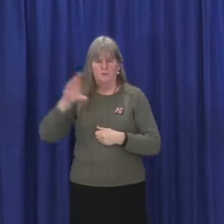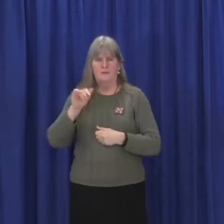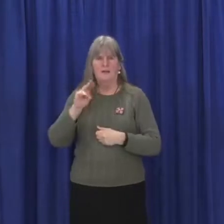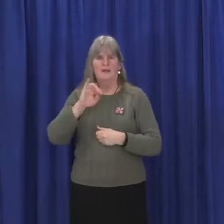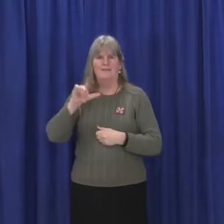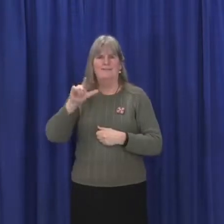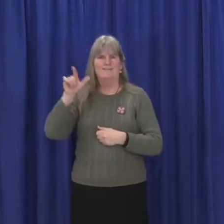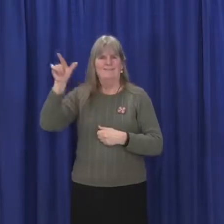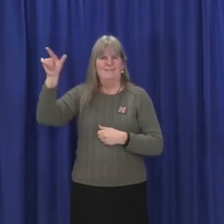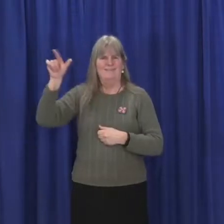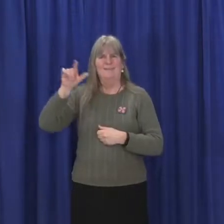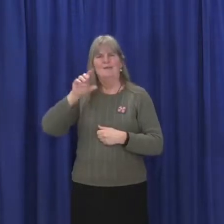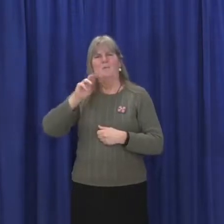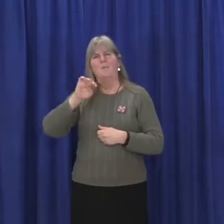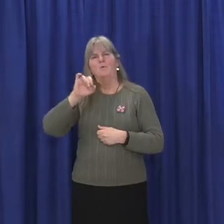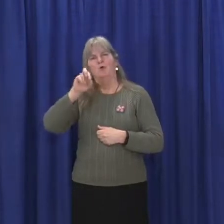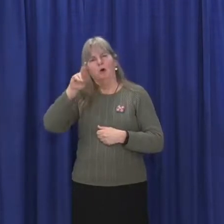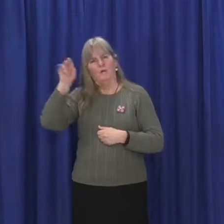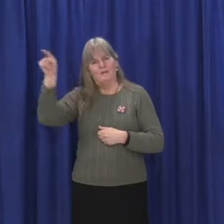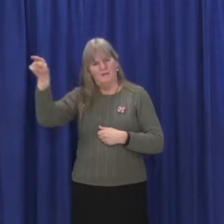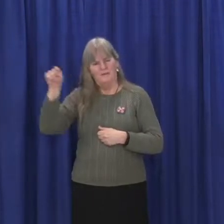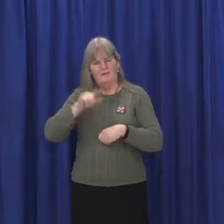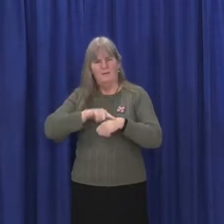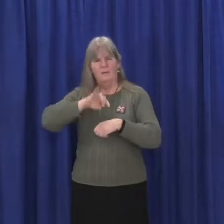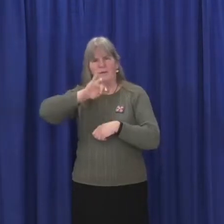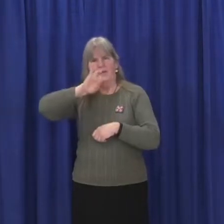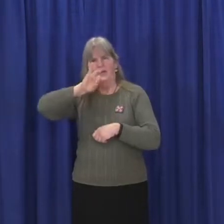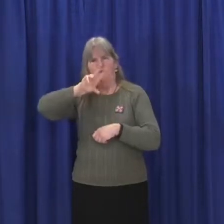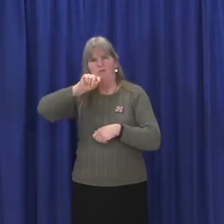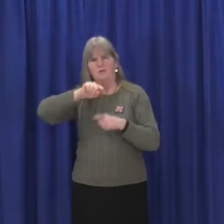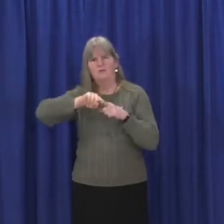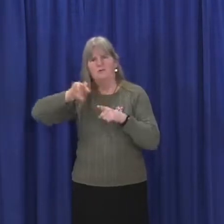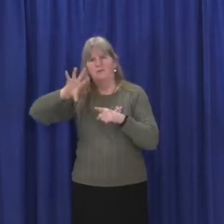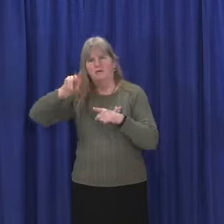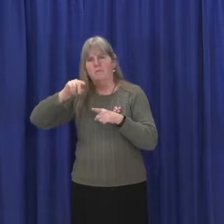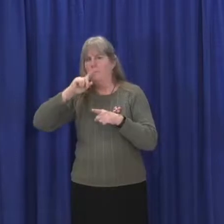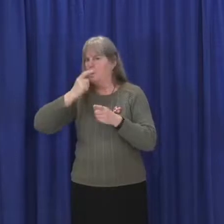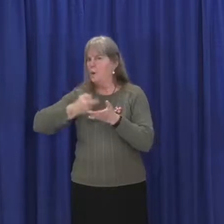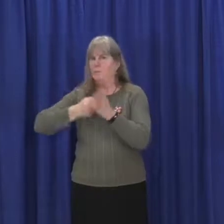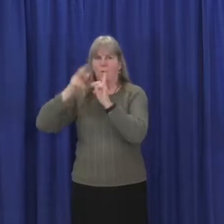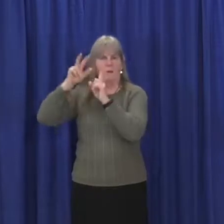across from the airport from 8:30 to 5:30 and no appointment is necessary.